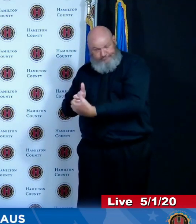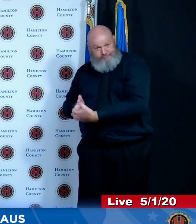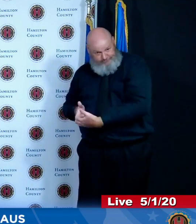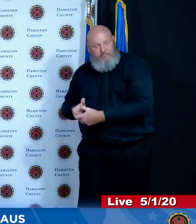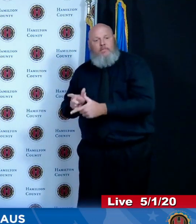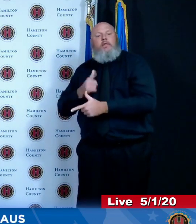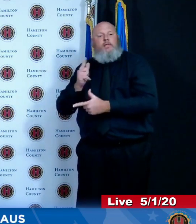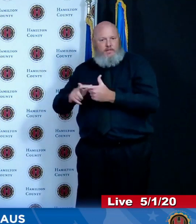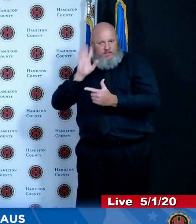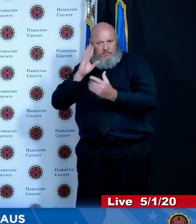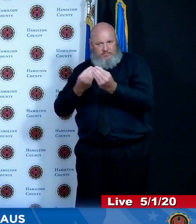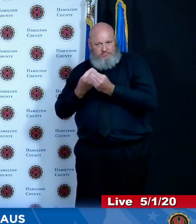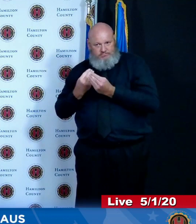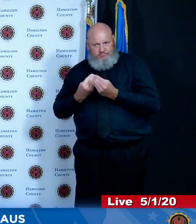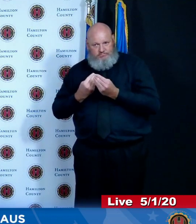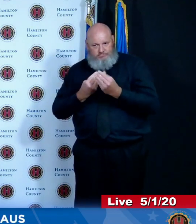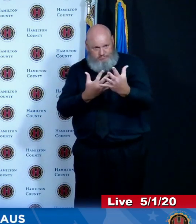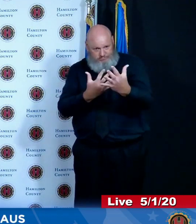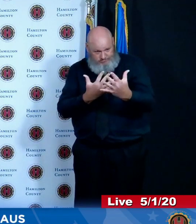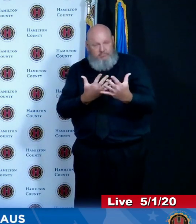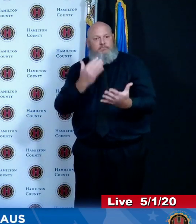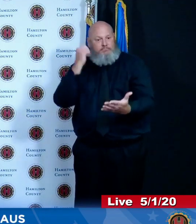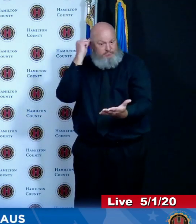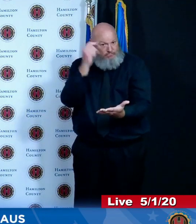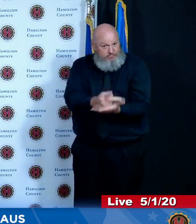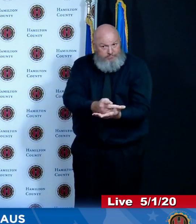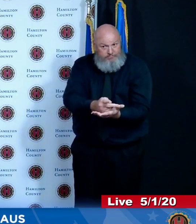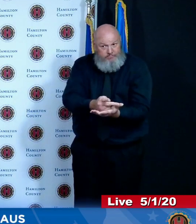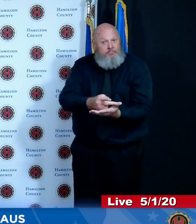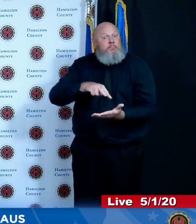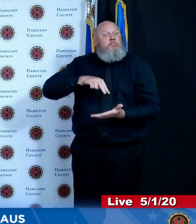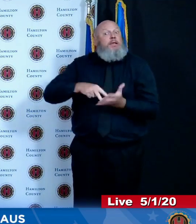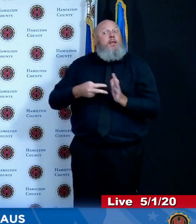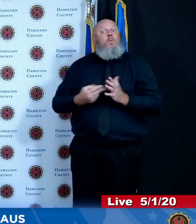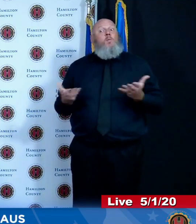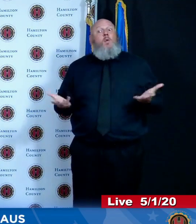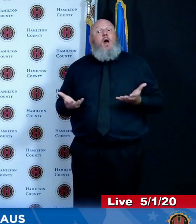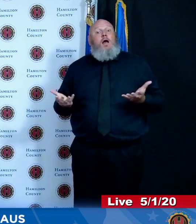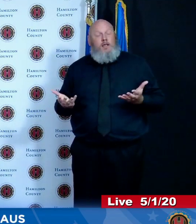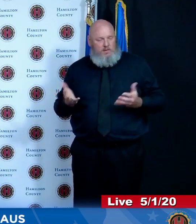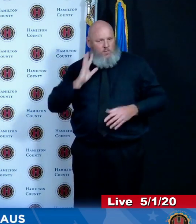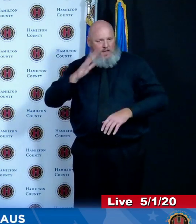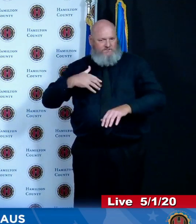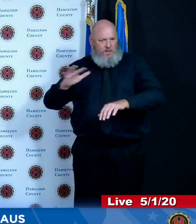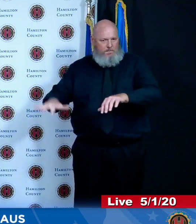nasal swab which is ordered and observed by a medical provider this method of